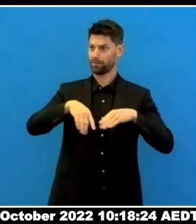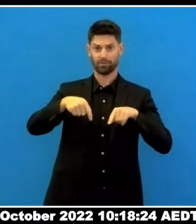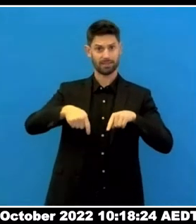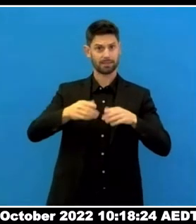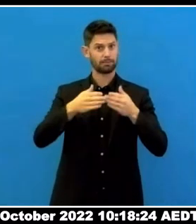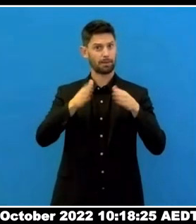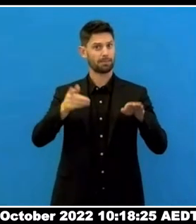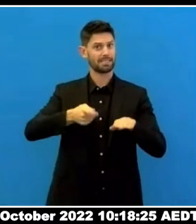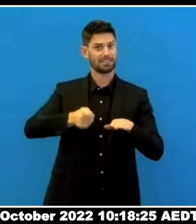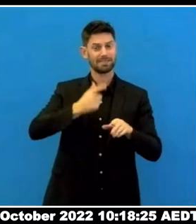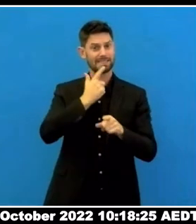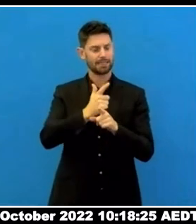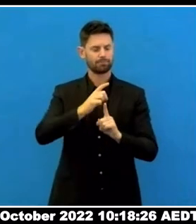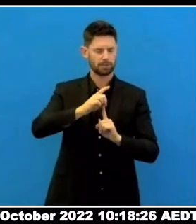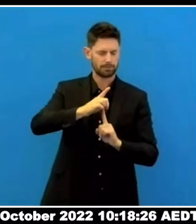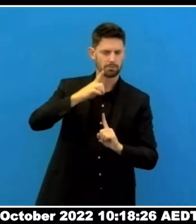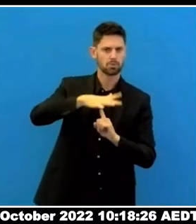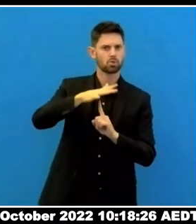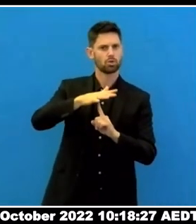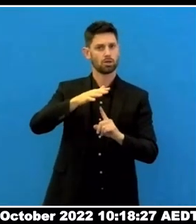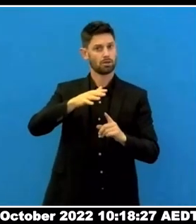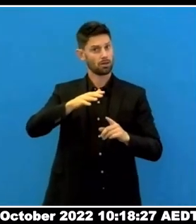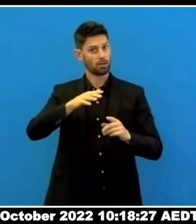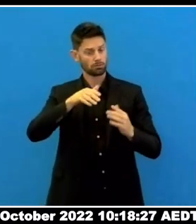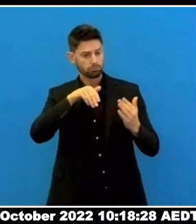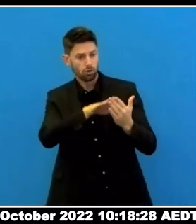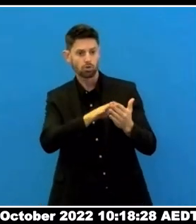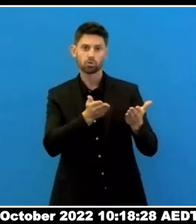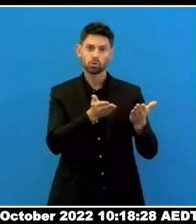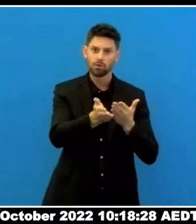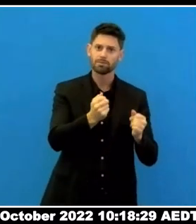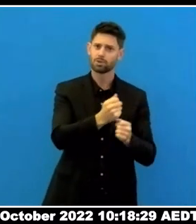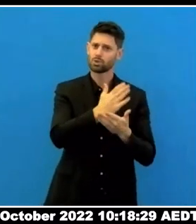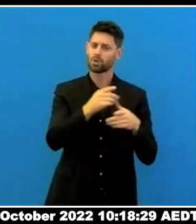of culturally safe practices and whether such safe practices